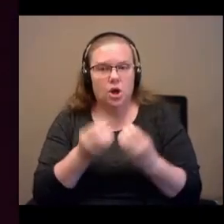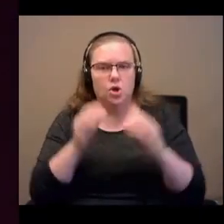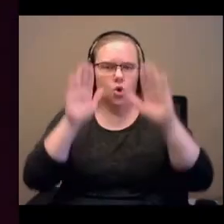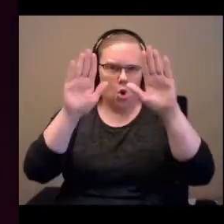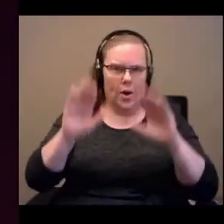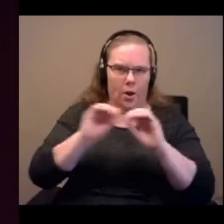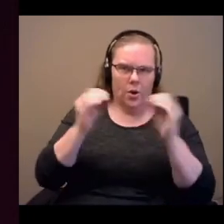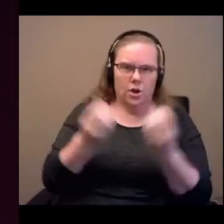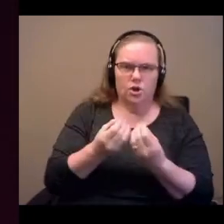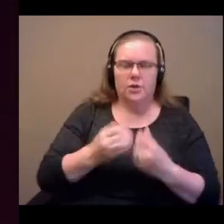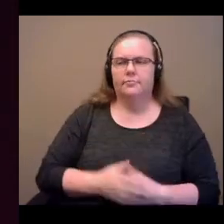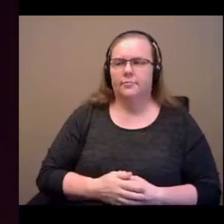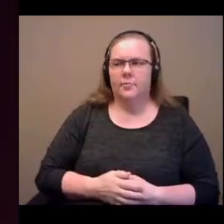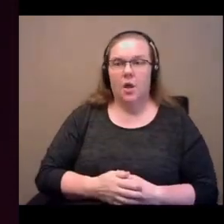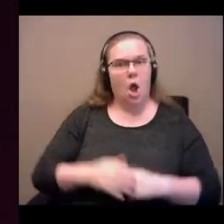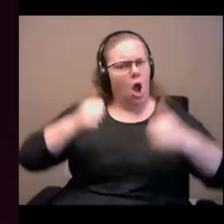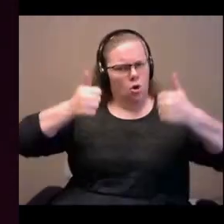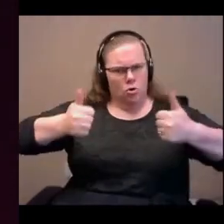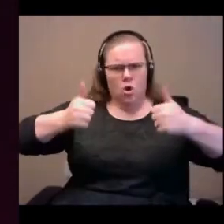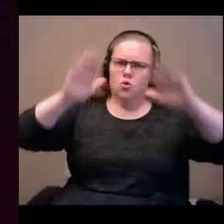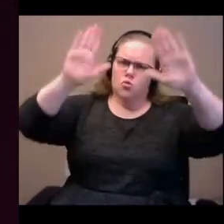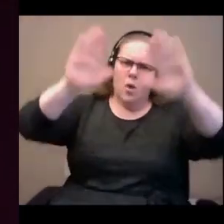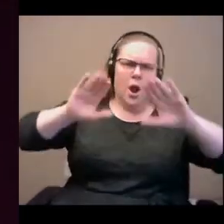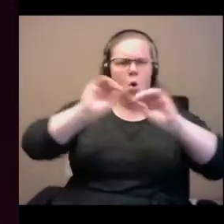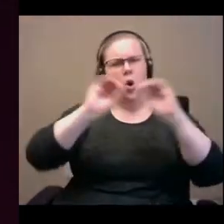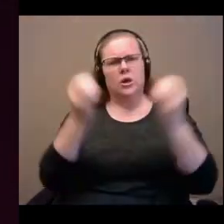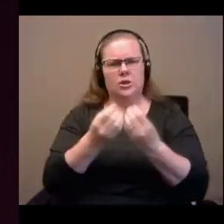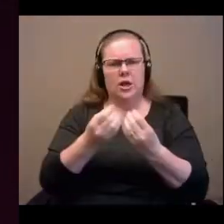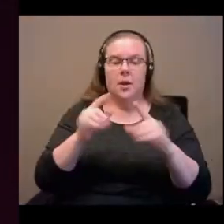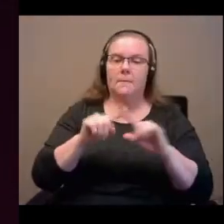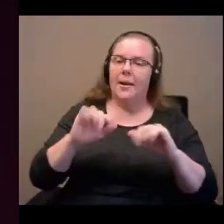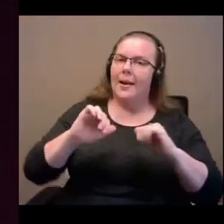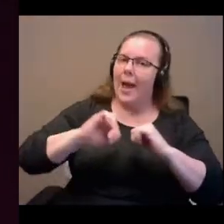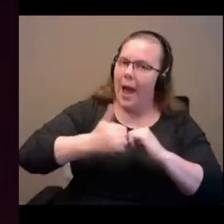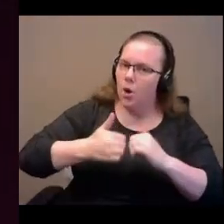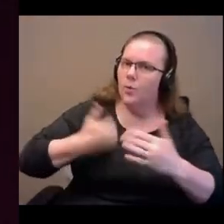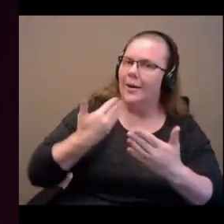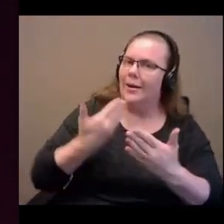get there? How do we become a great organization?” Because good questions do three things. First,